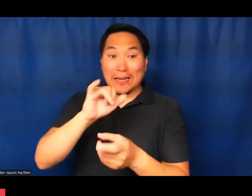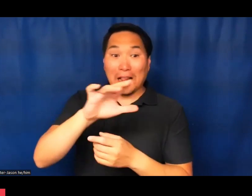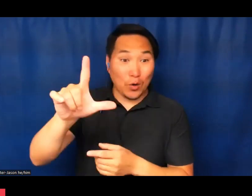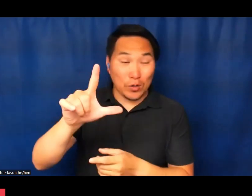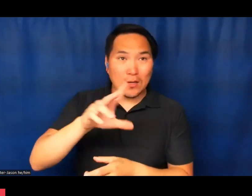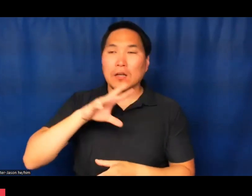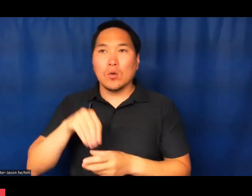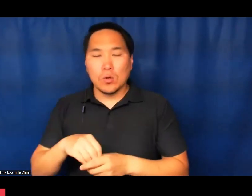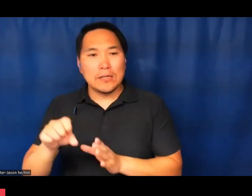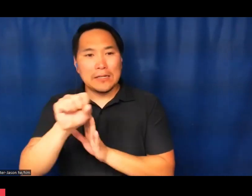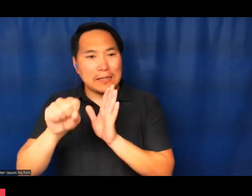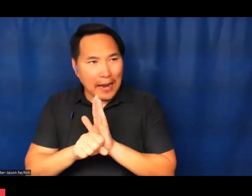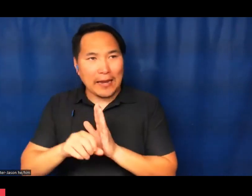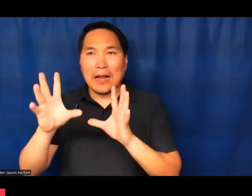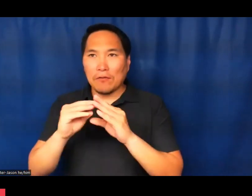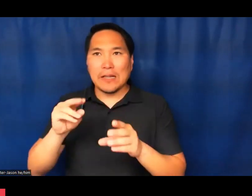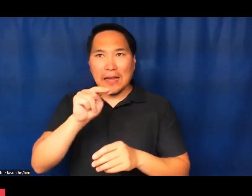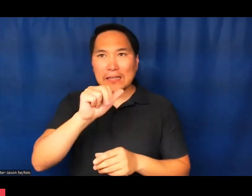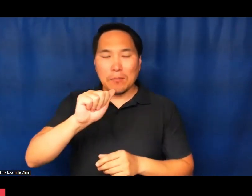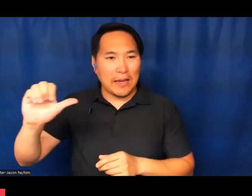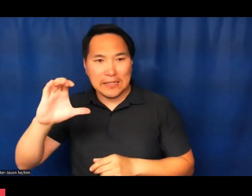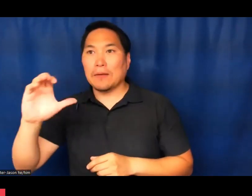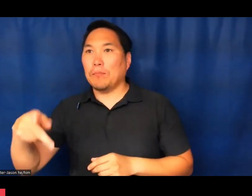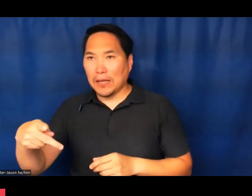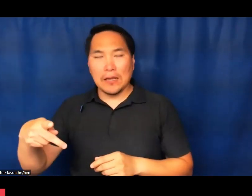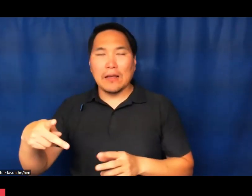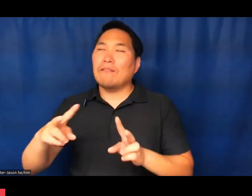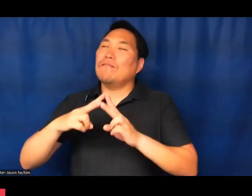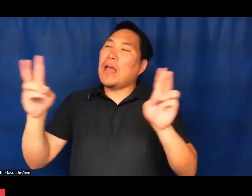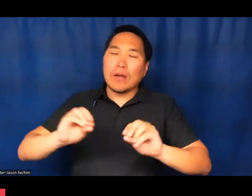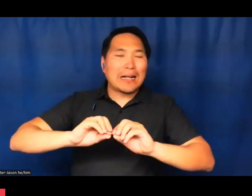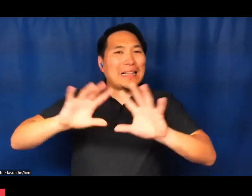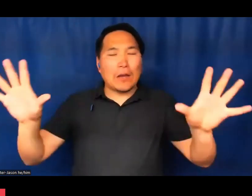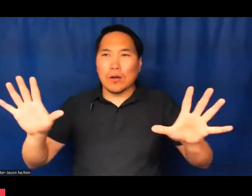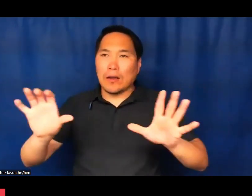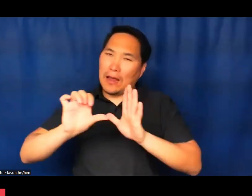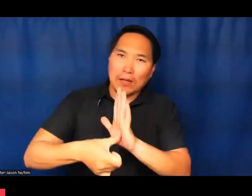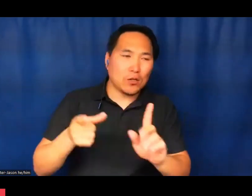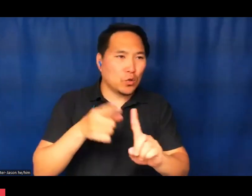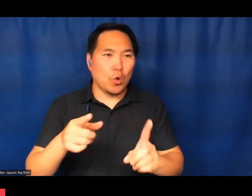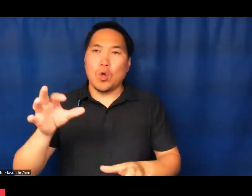conference of the NCAAP and others have clear.